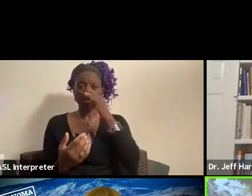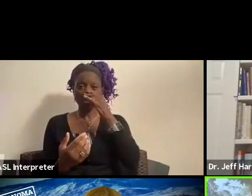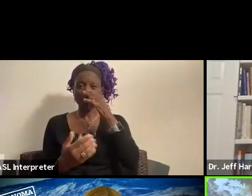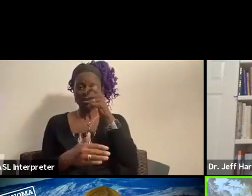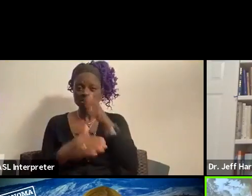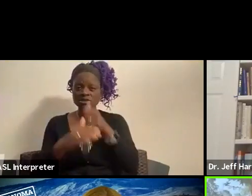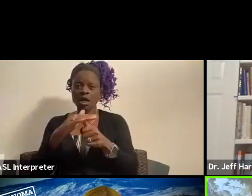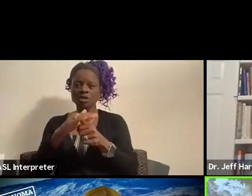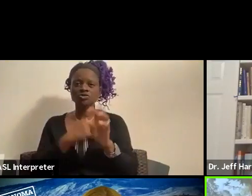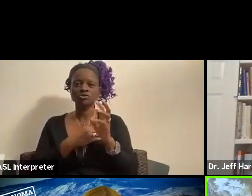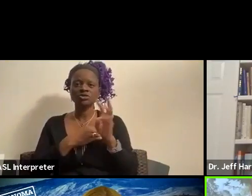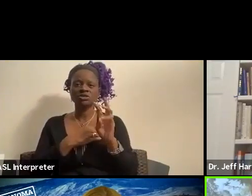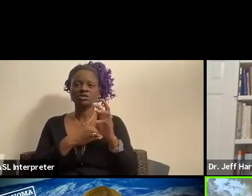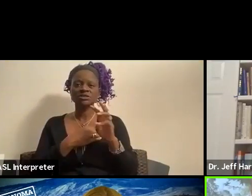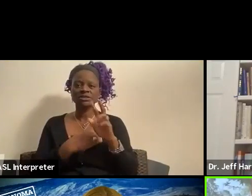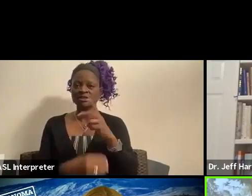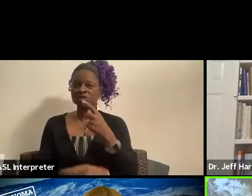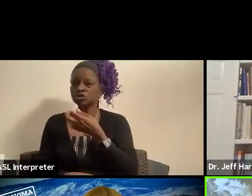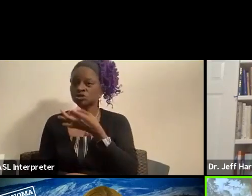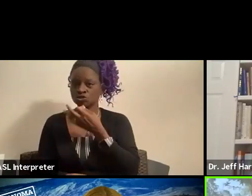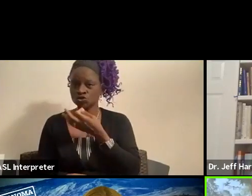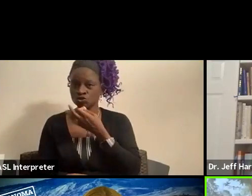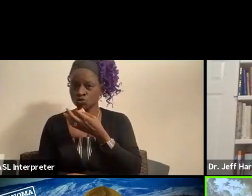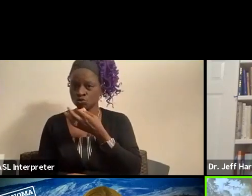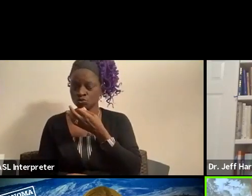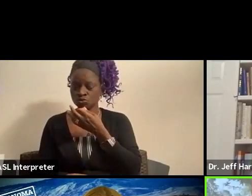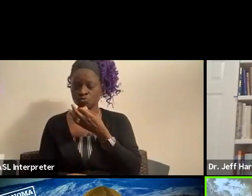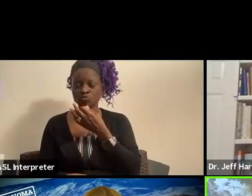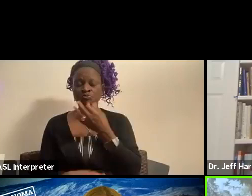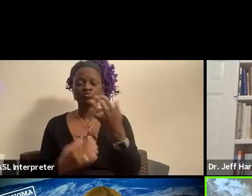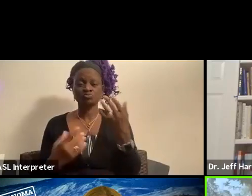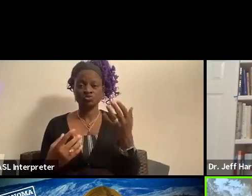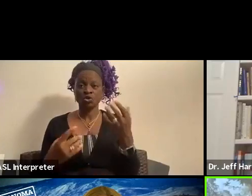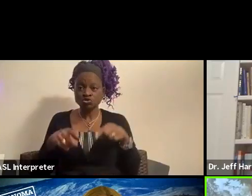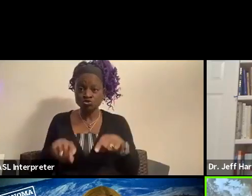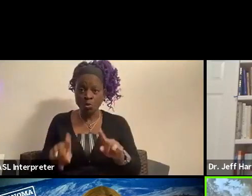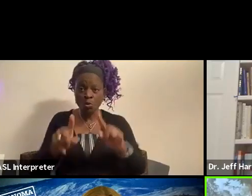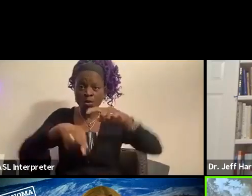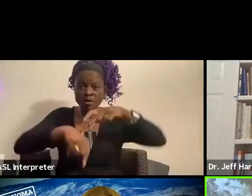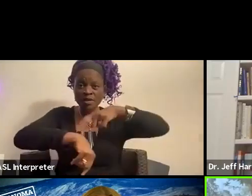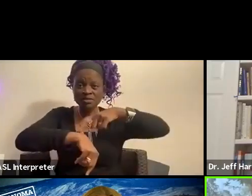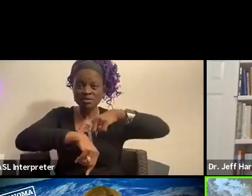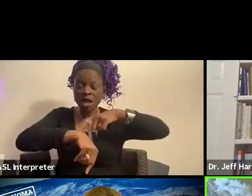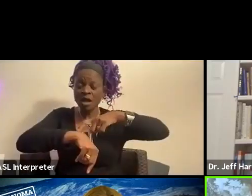And in the meantime, I think we really need to rely on the mitigation measures